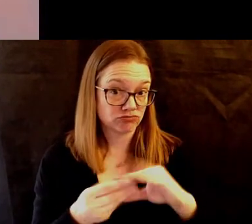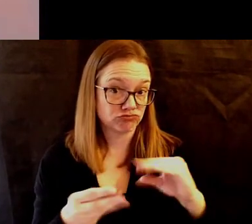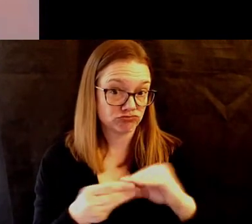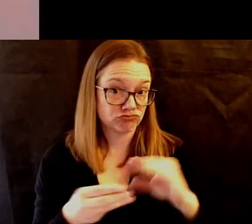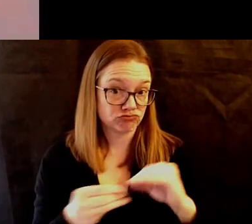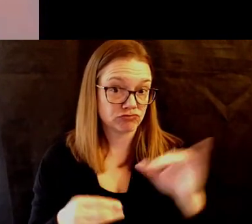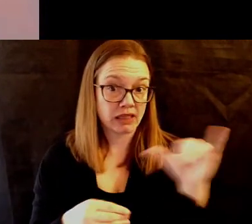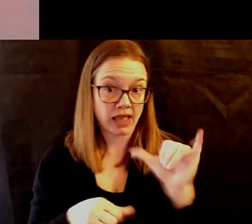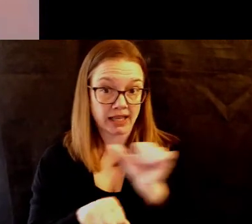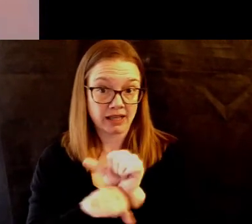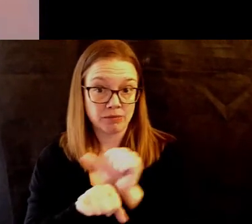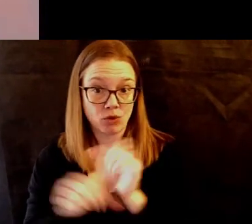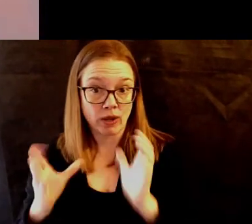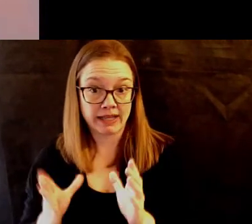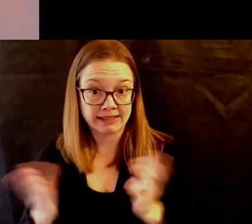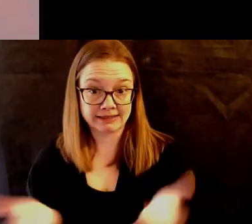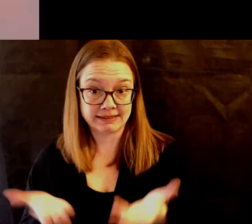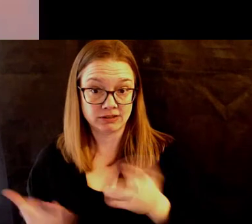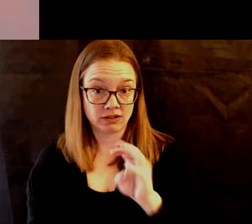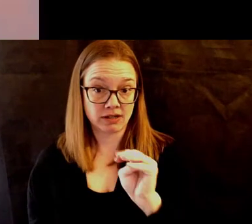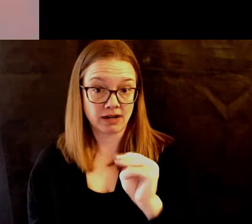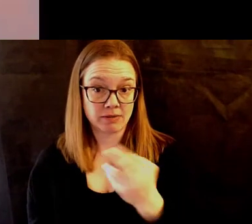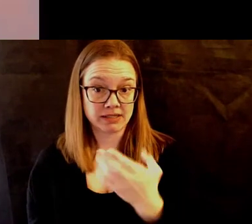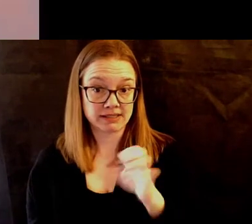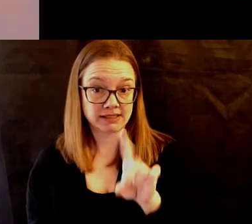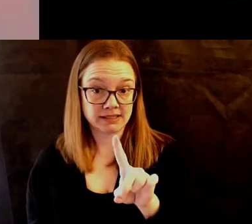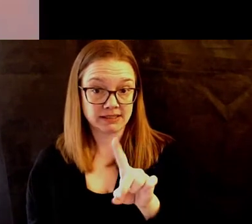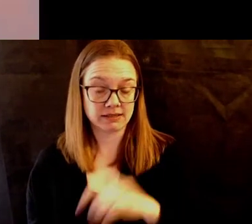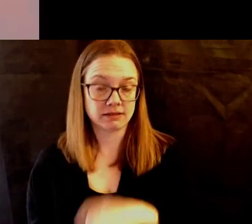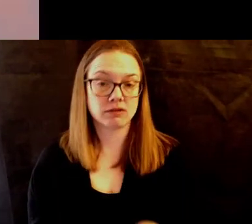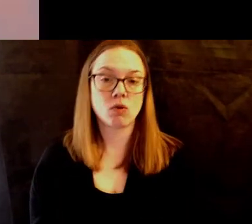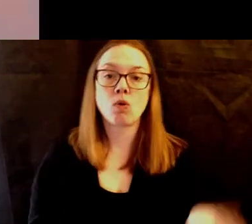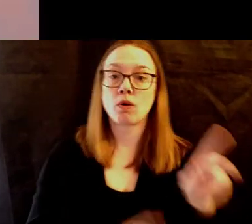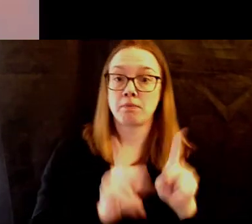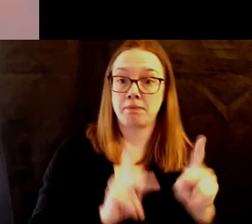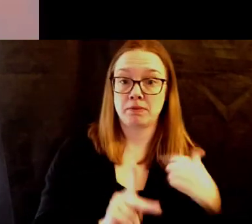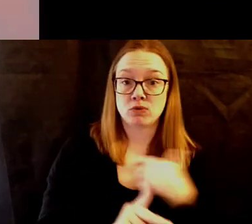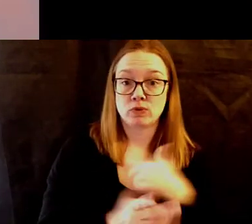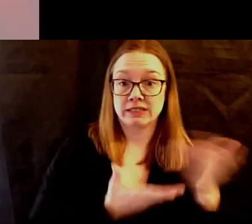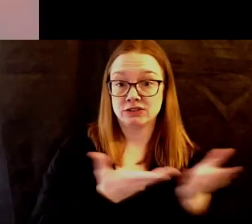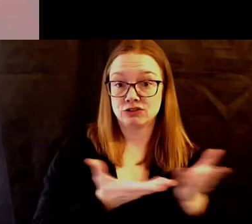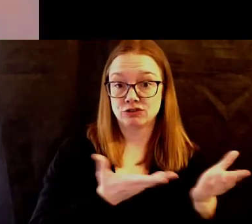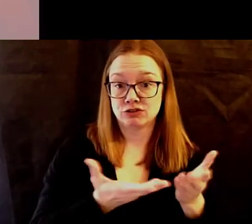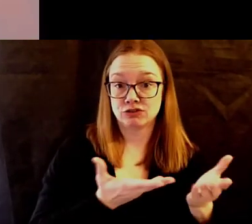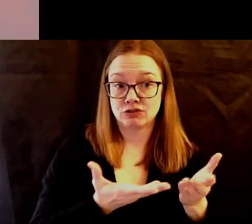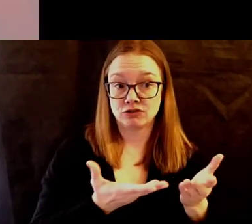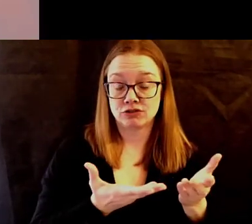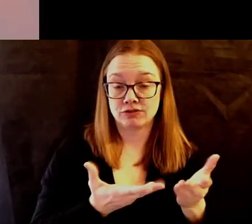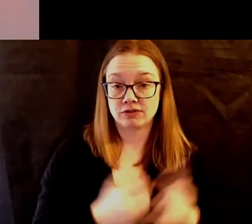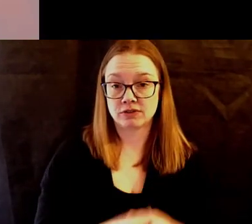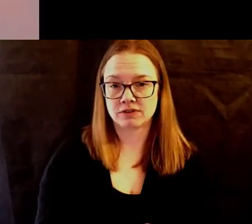or people that we serve, and how is that organized? Yeah. Good point.